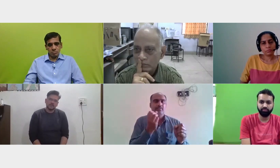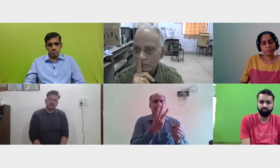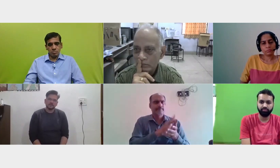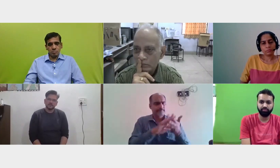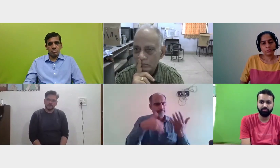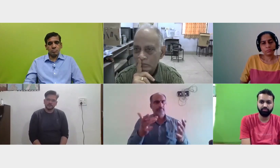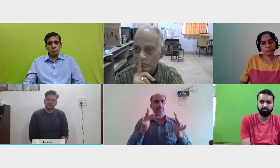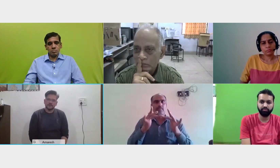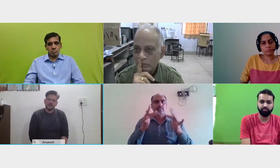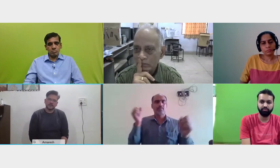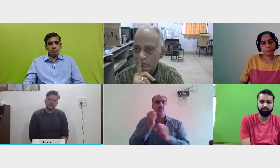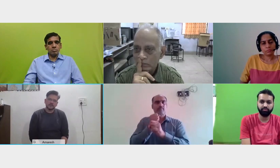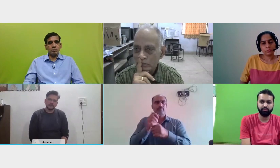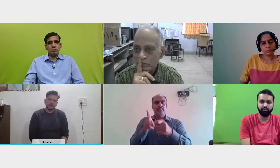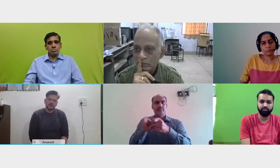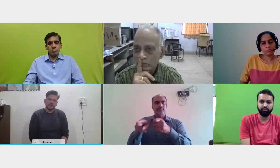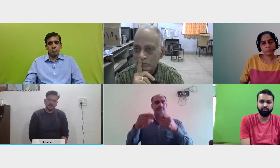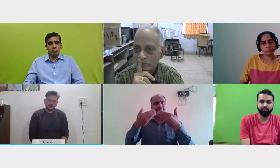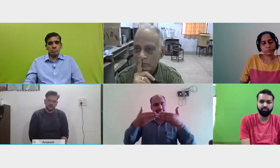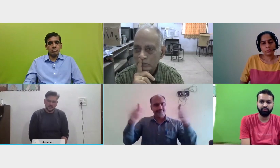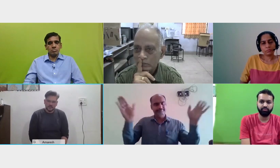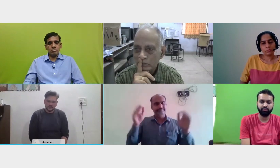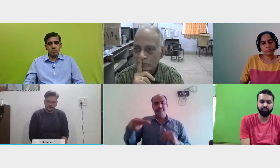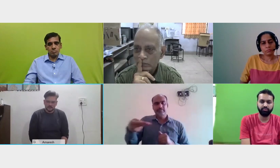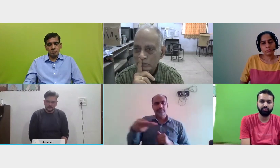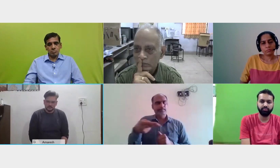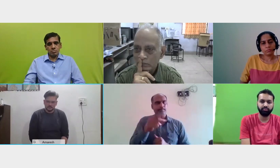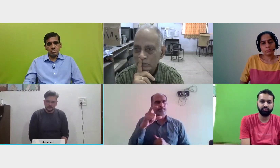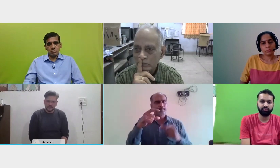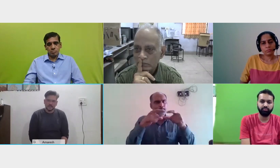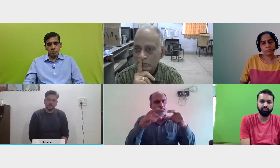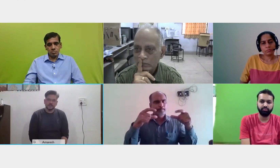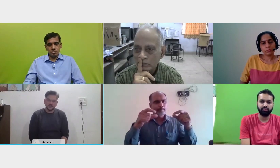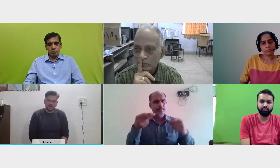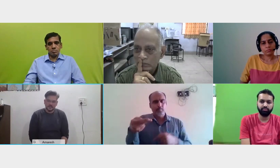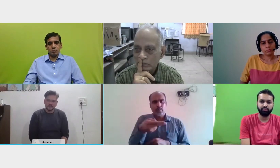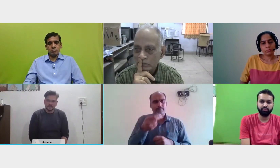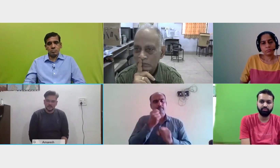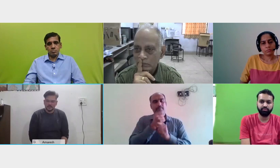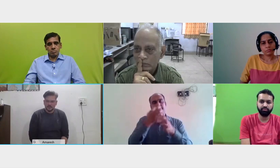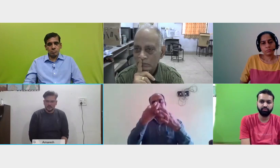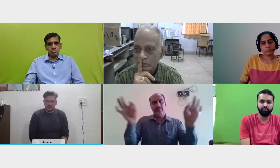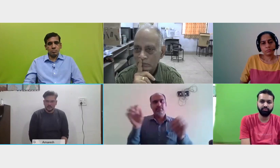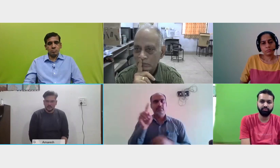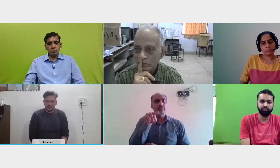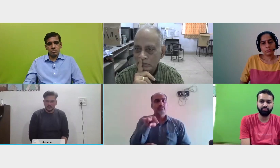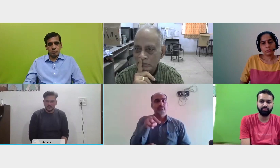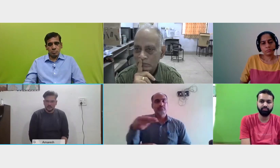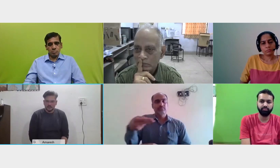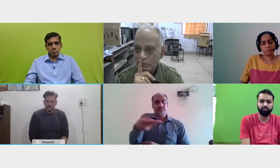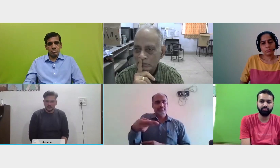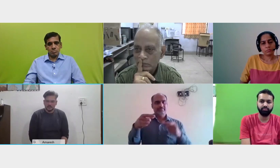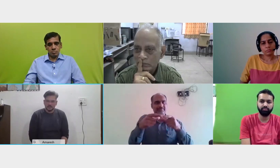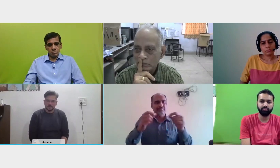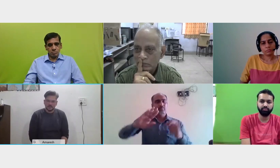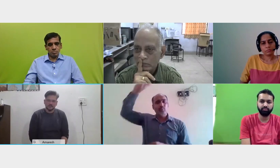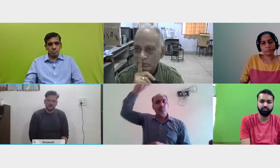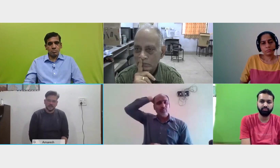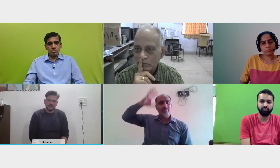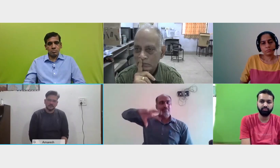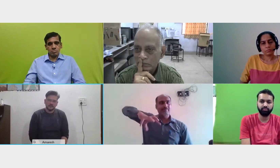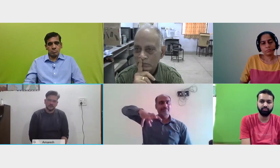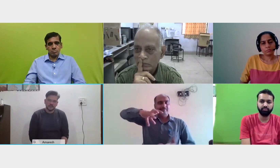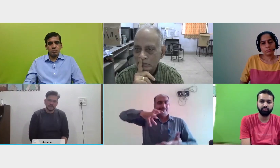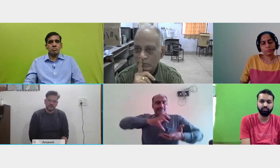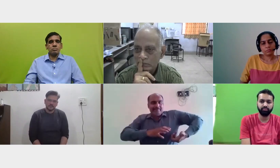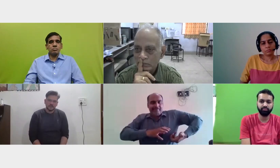make harder version of it and again we had that it was released the thumb drive was released